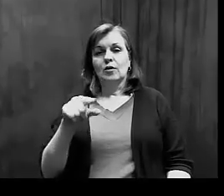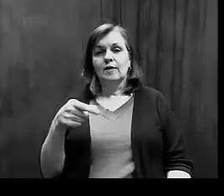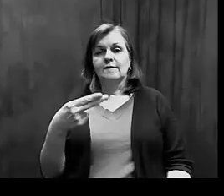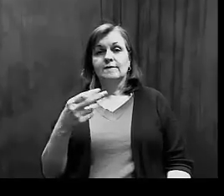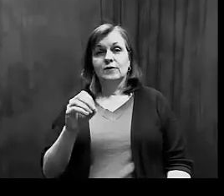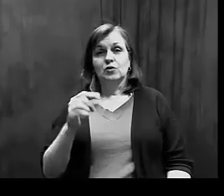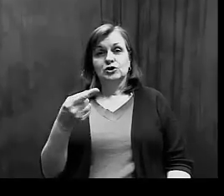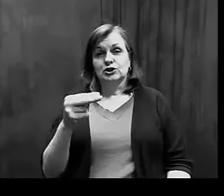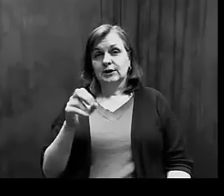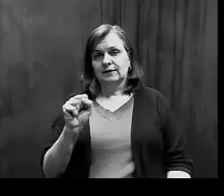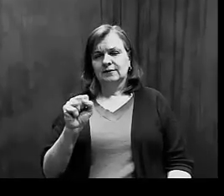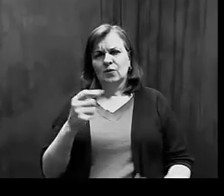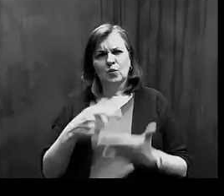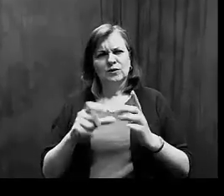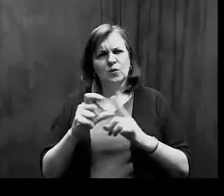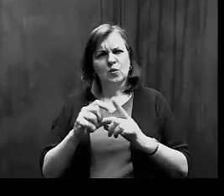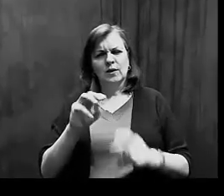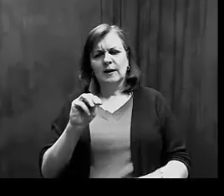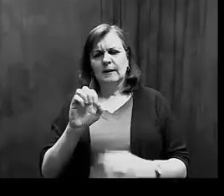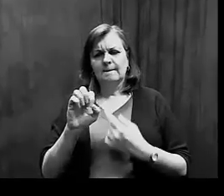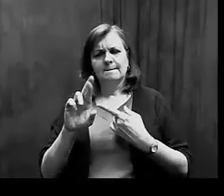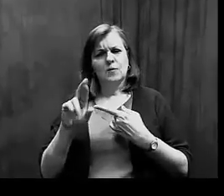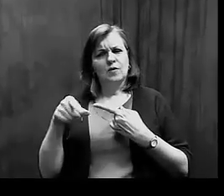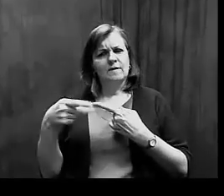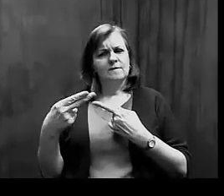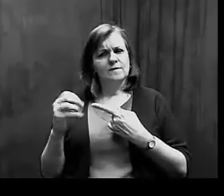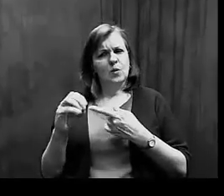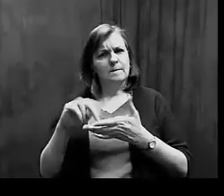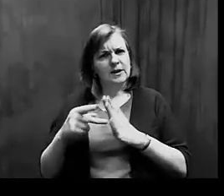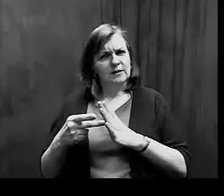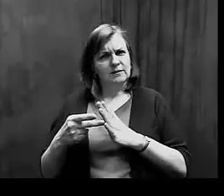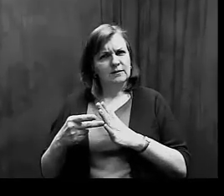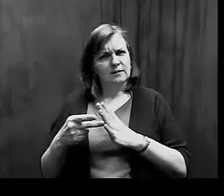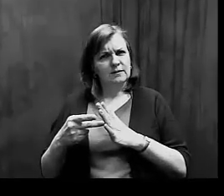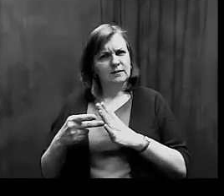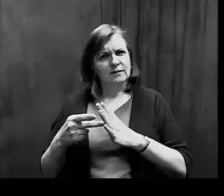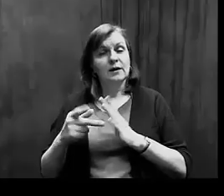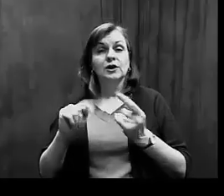what is morpho?